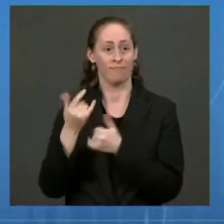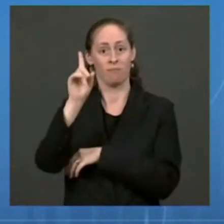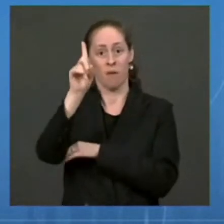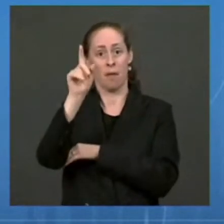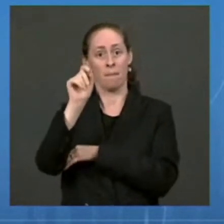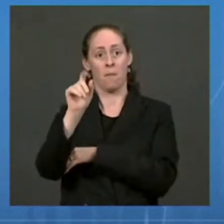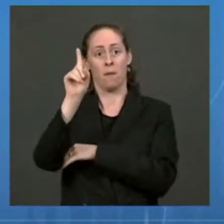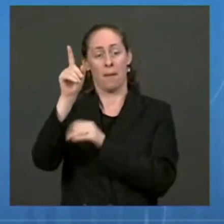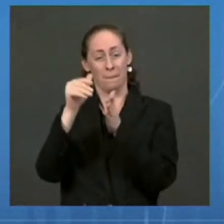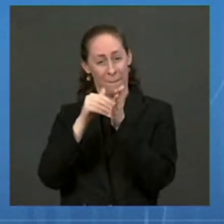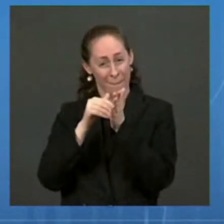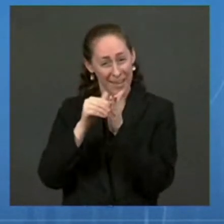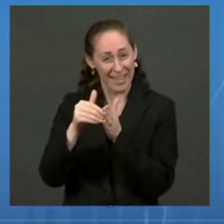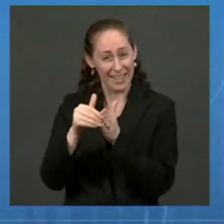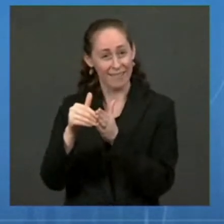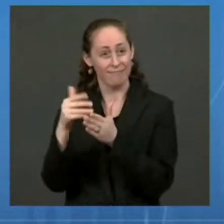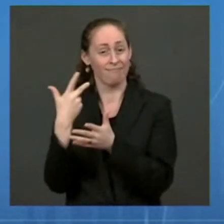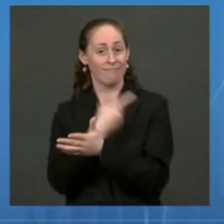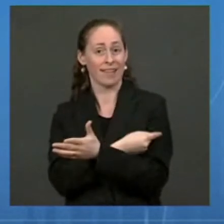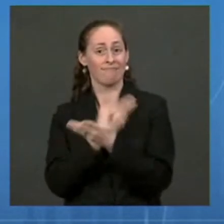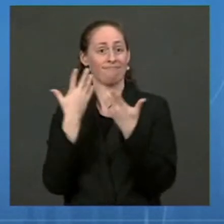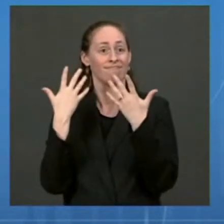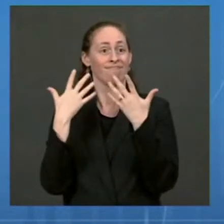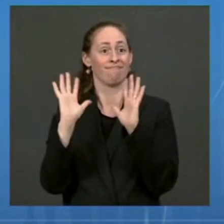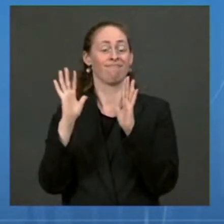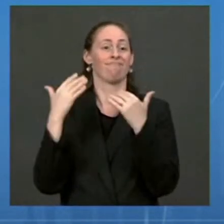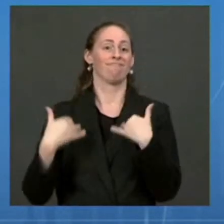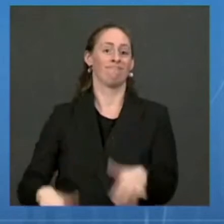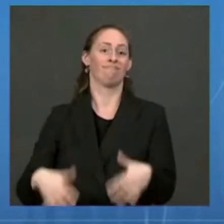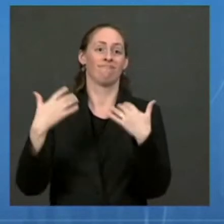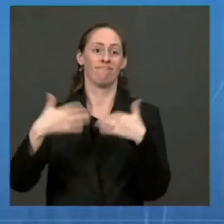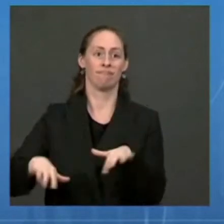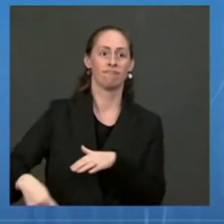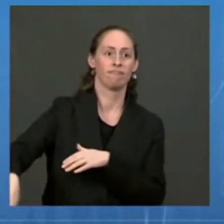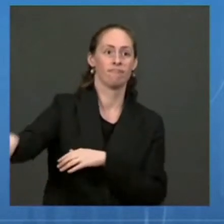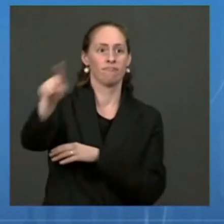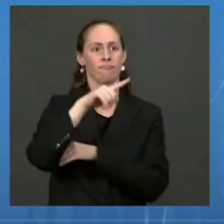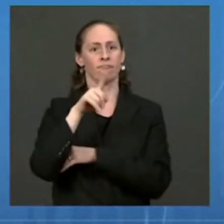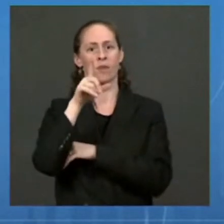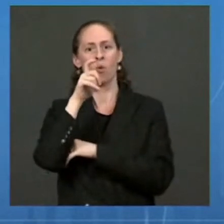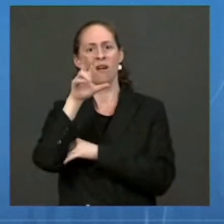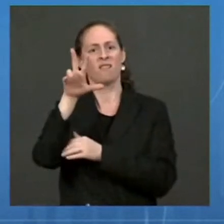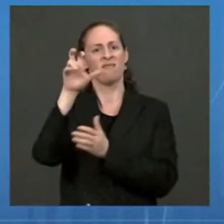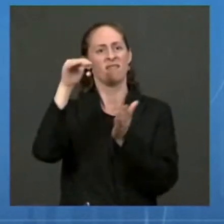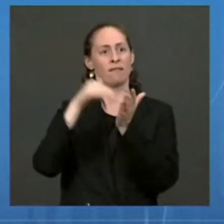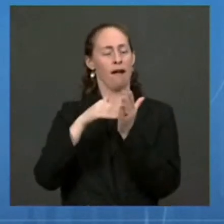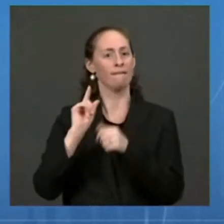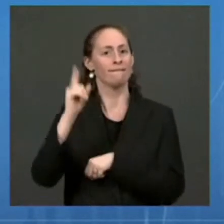PROGRESS ACROSS THE LAST NINE MONTHS AND JUST TODAY WE REPORTED 1.4 MILLION TOTAL